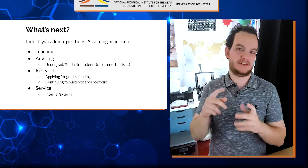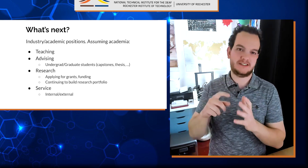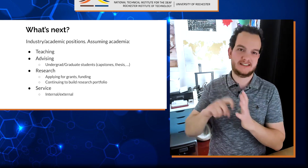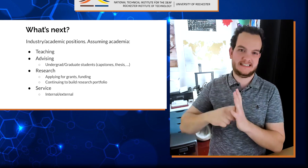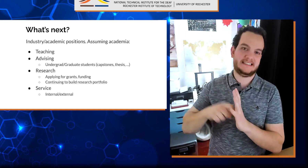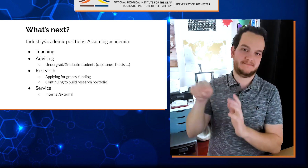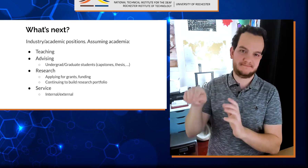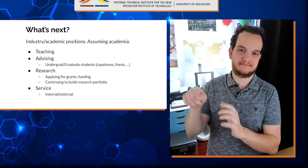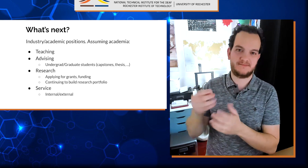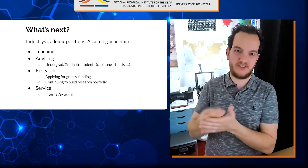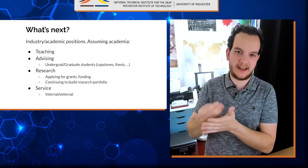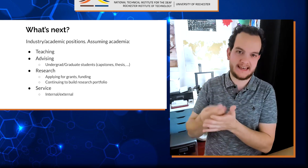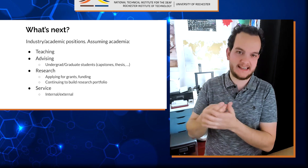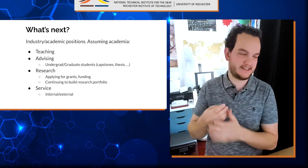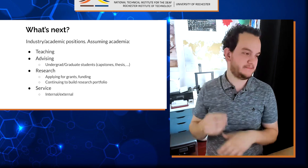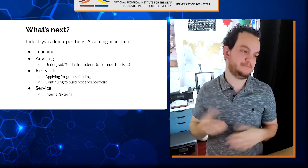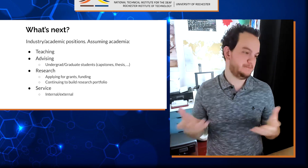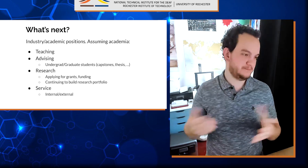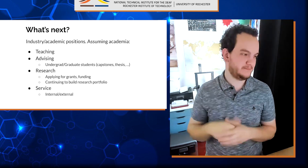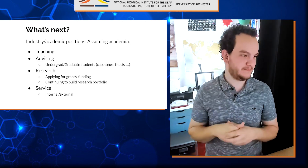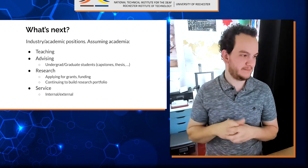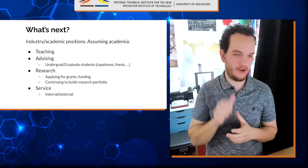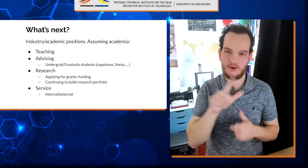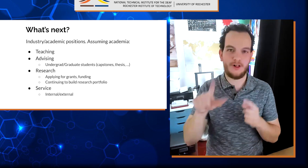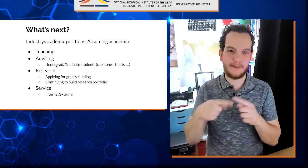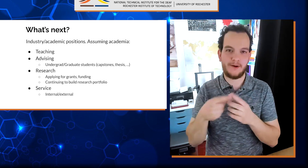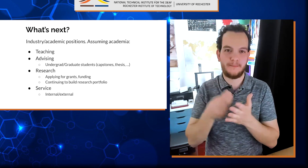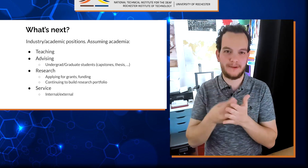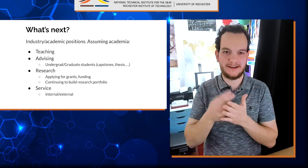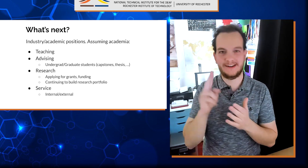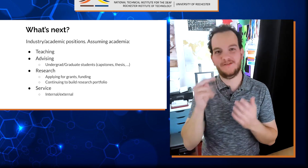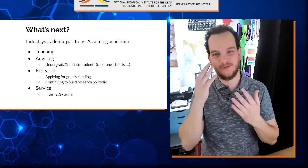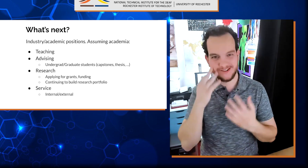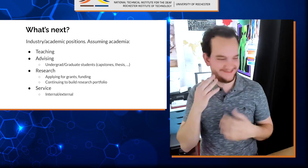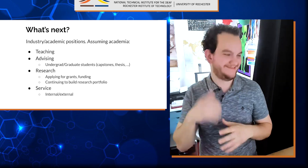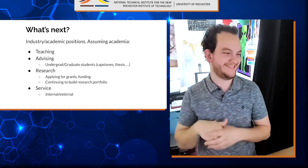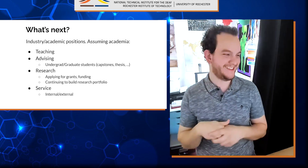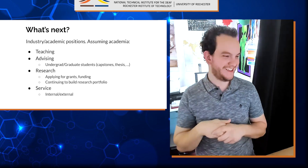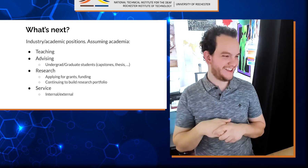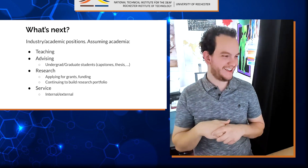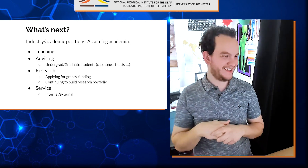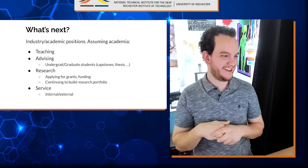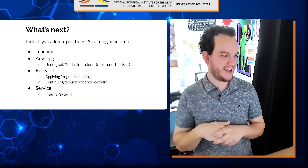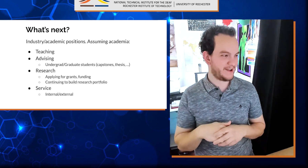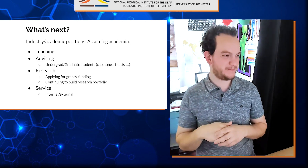and that's the key to opening up new opportunities. It's all about money, unfortunately.